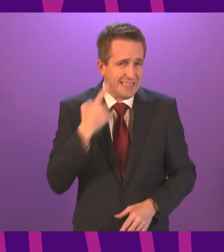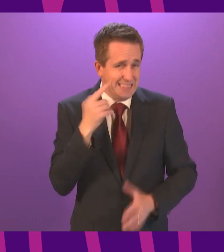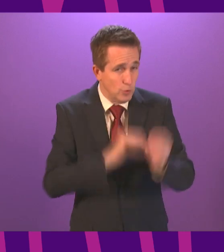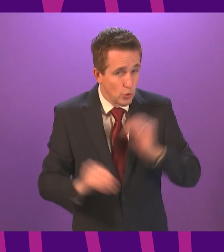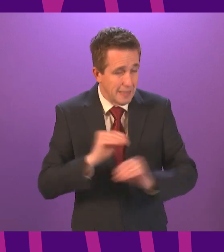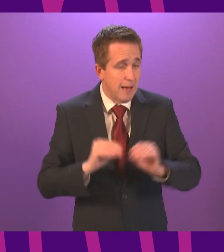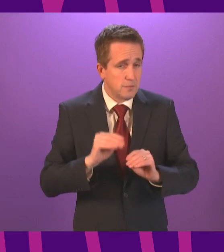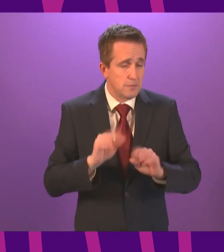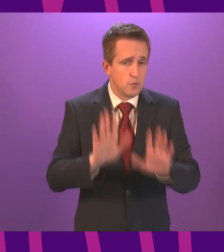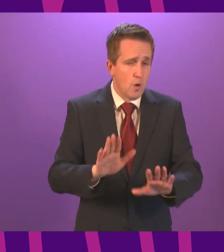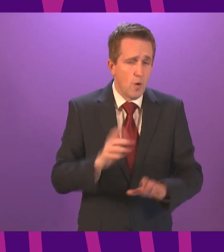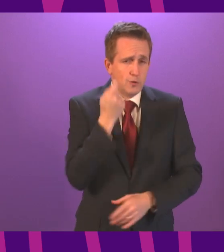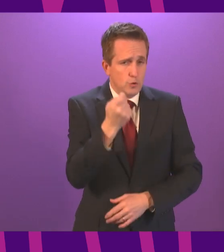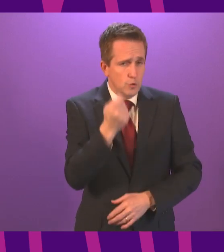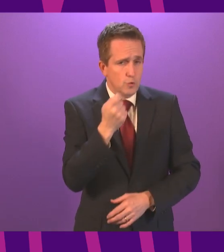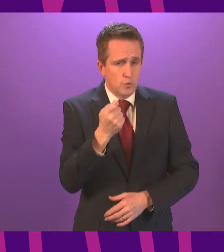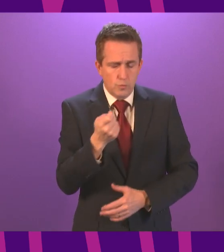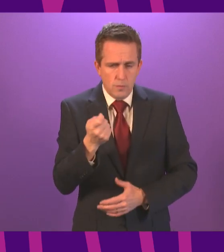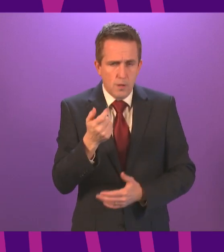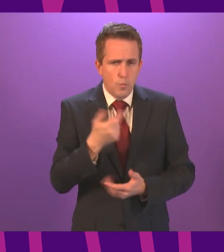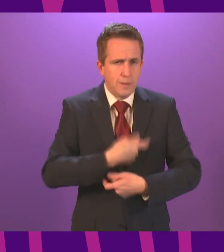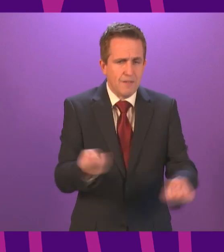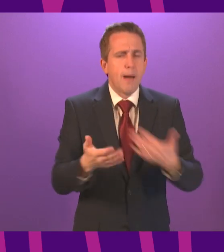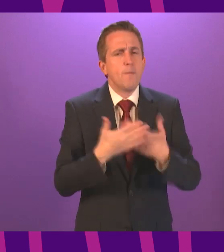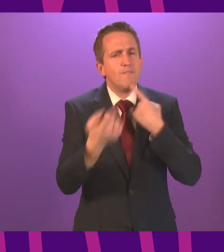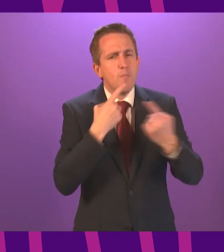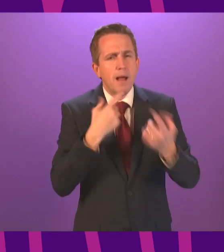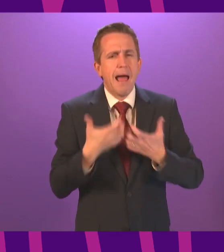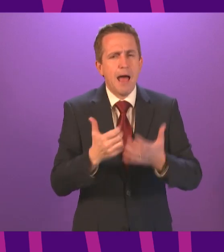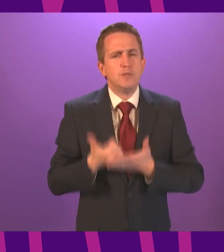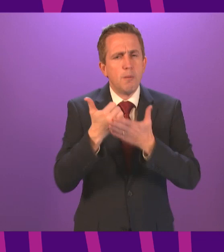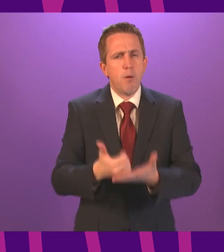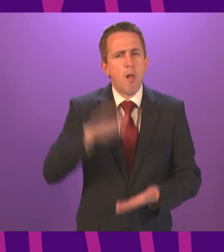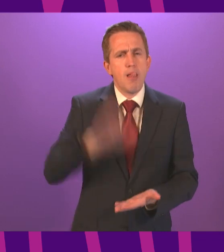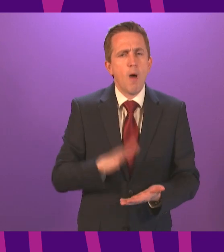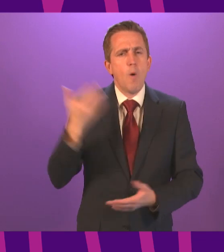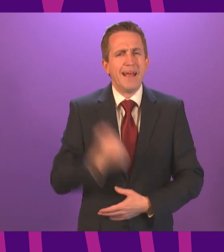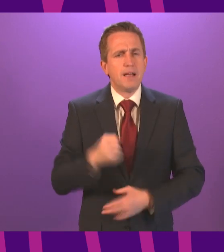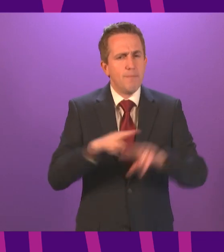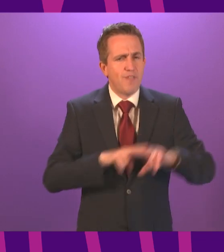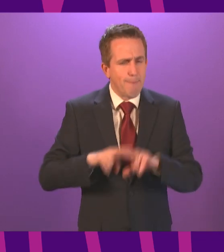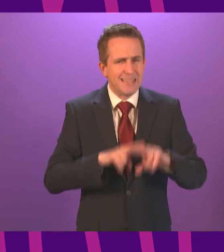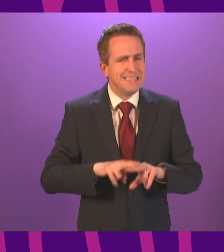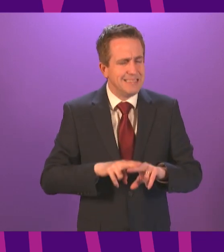we will provide additional support for low-income families. We will continue to do what we can to assess the equalities impacts of everything that